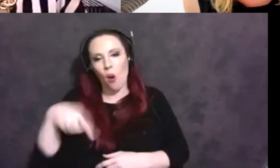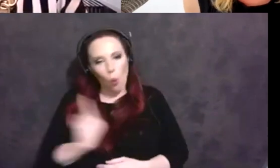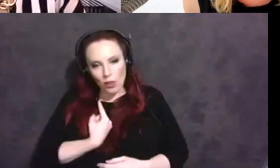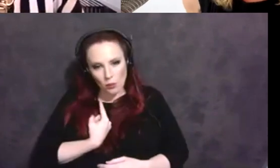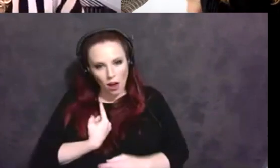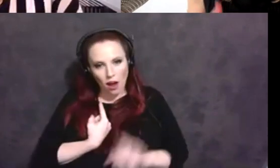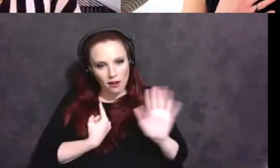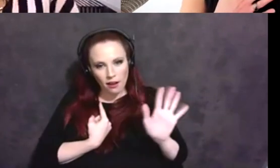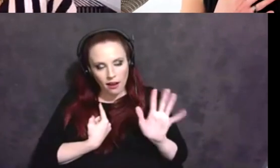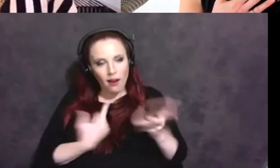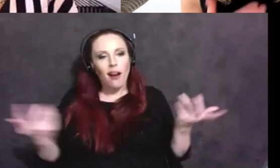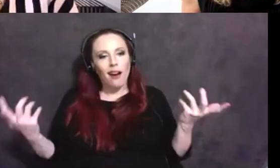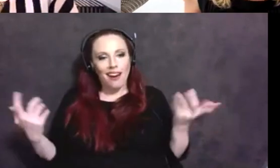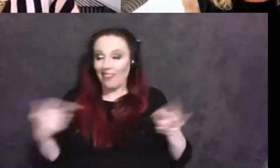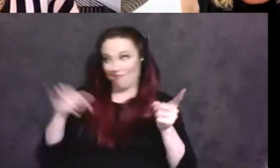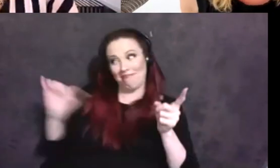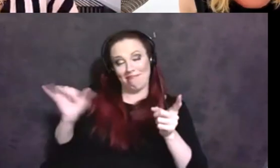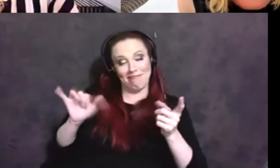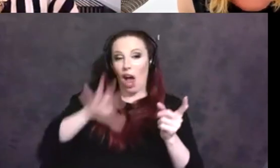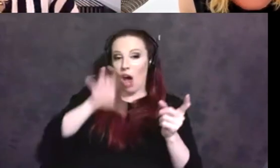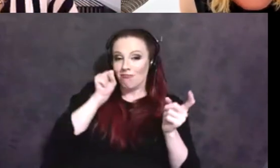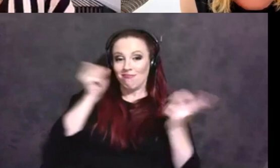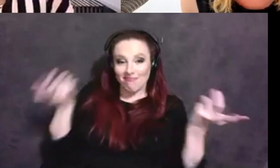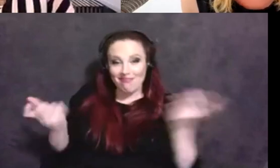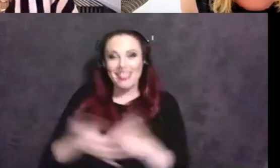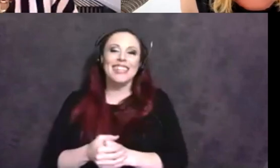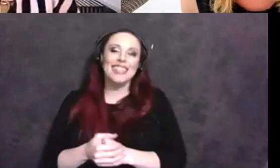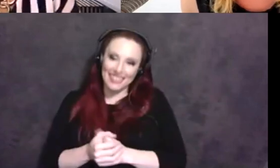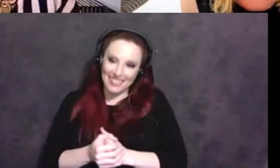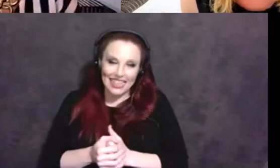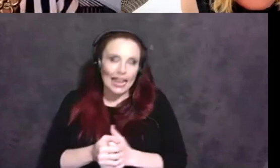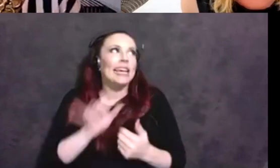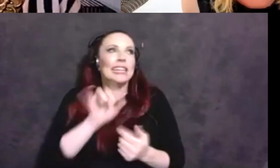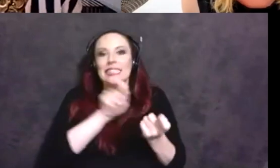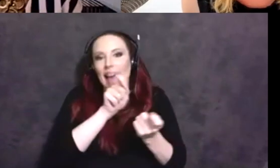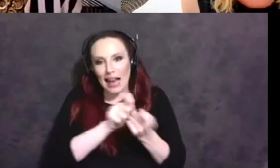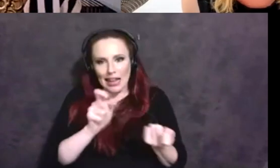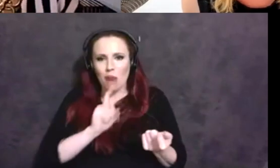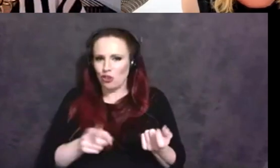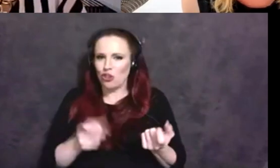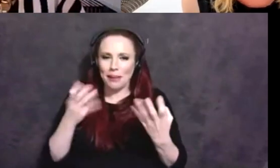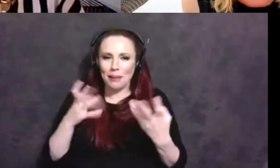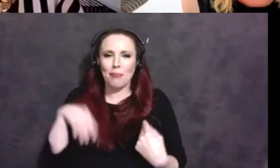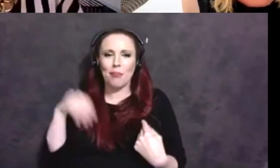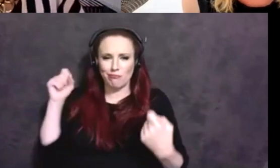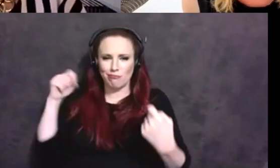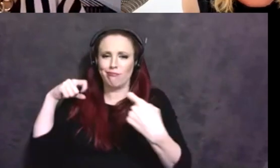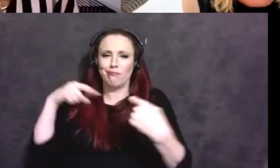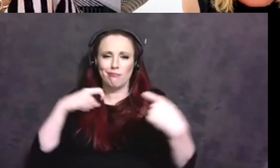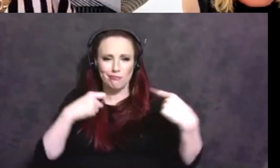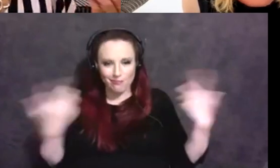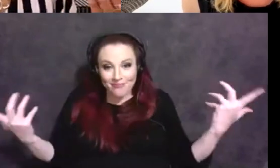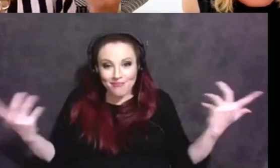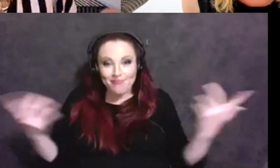I am sure I am not the only one.